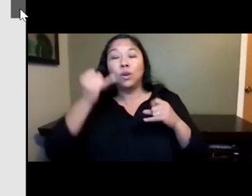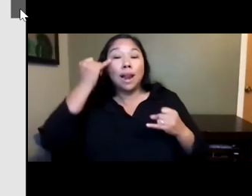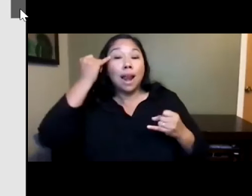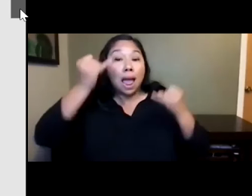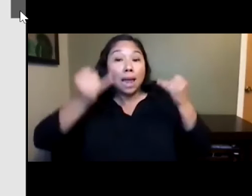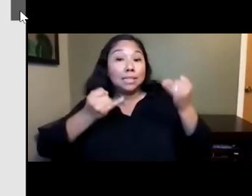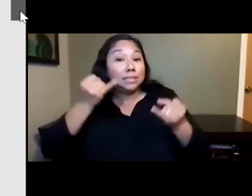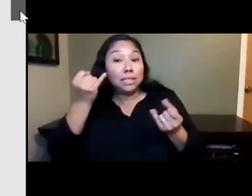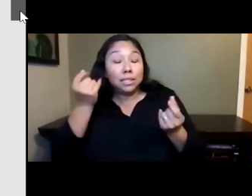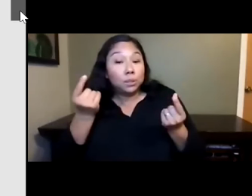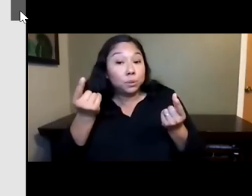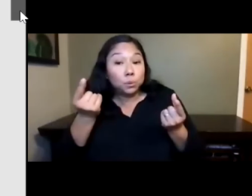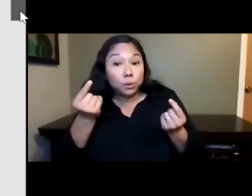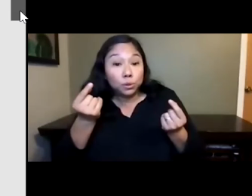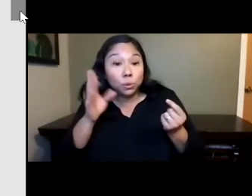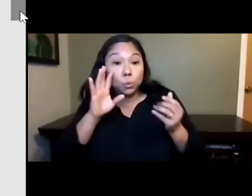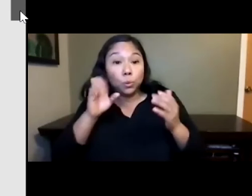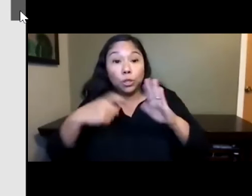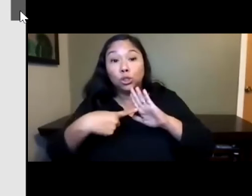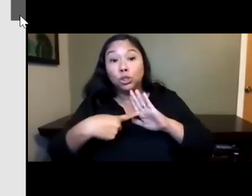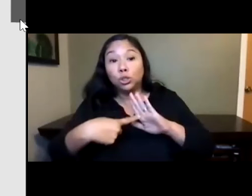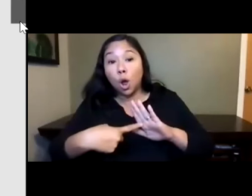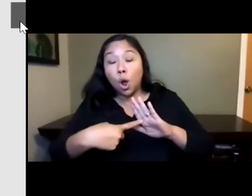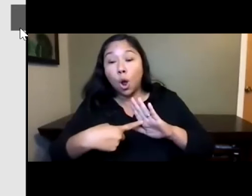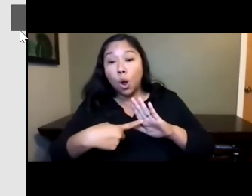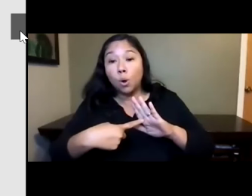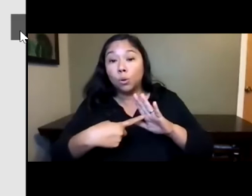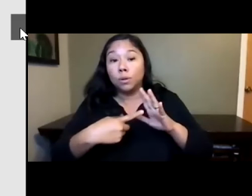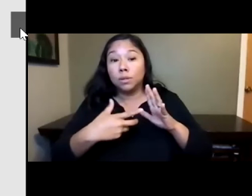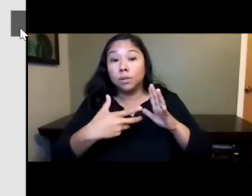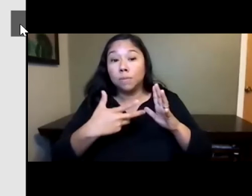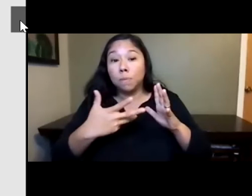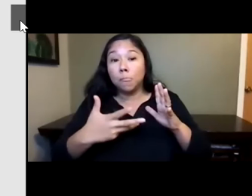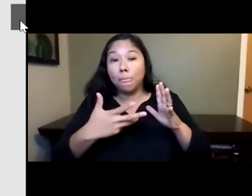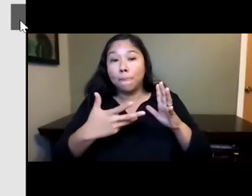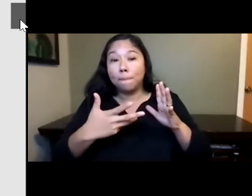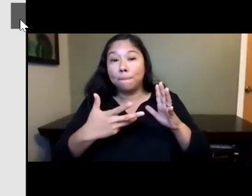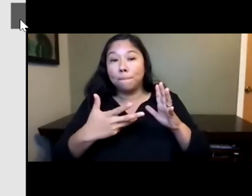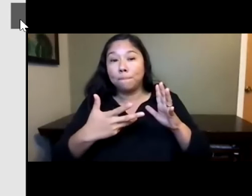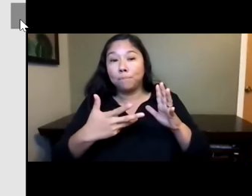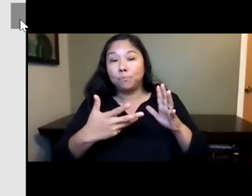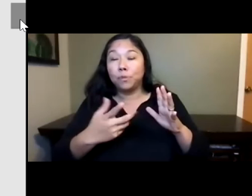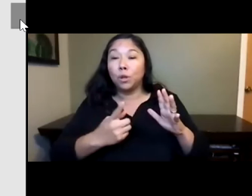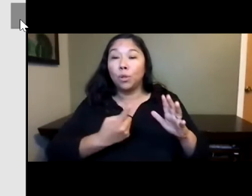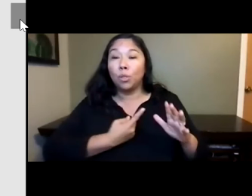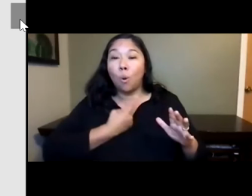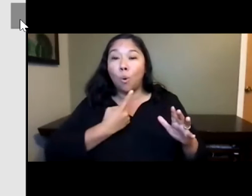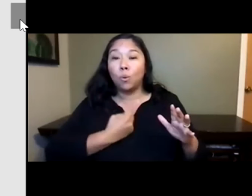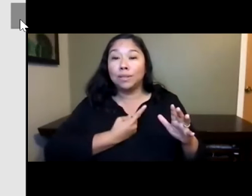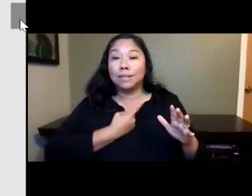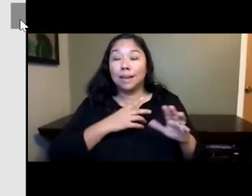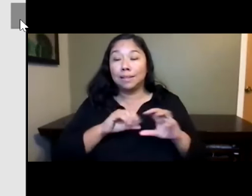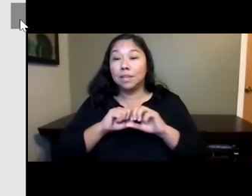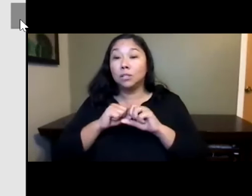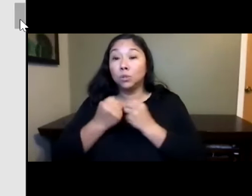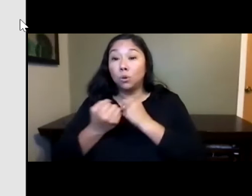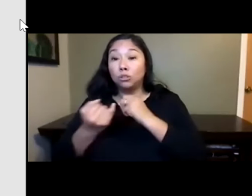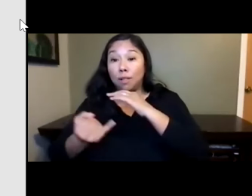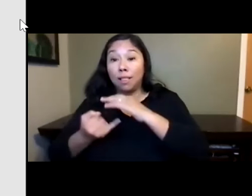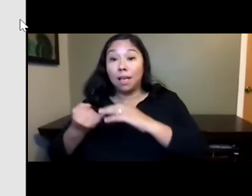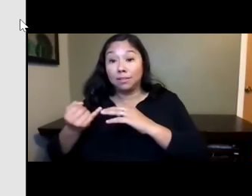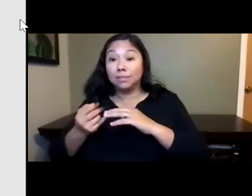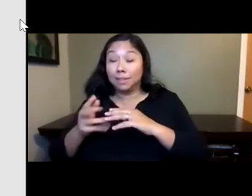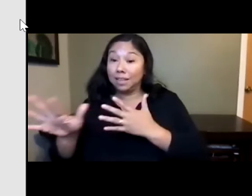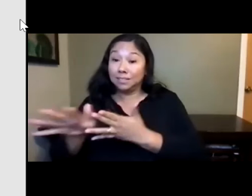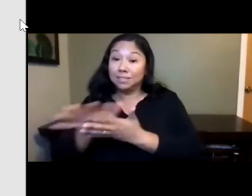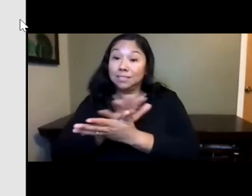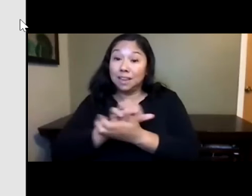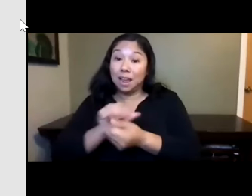will show you. This one says that loneliness and isolation can be as dangerous to health as smoking